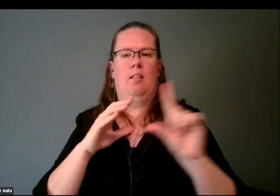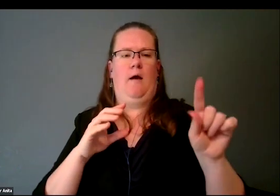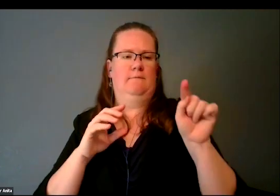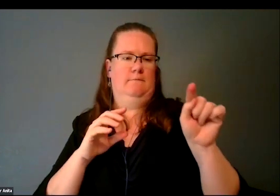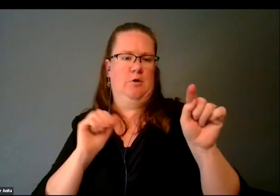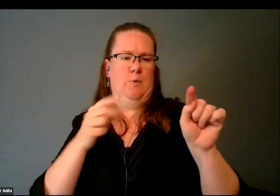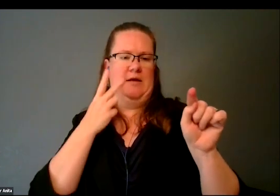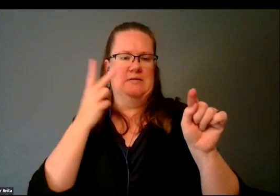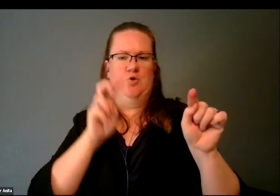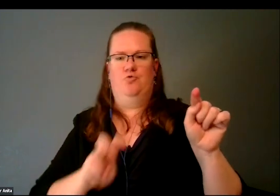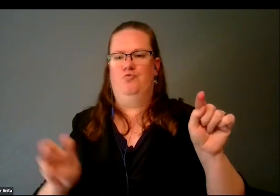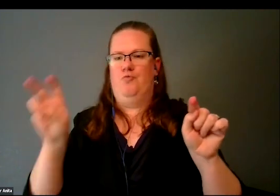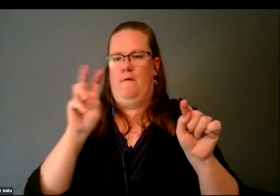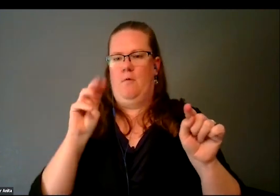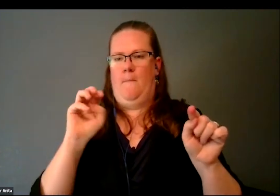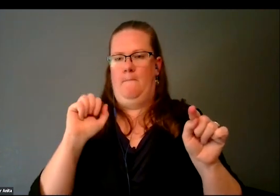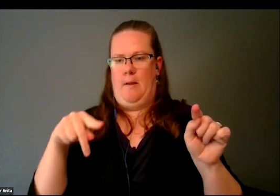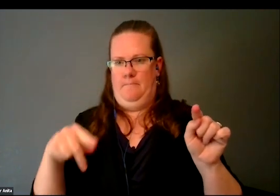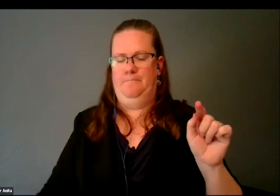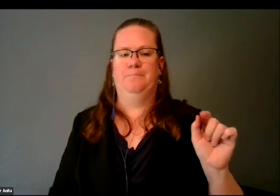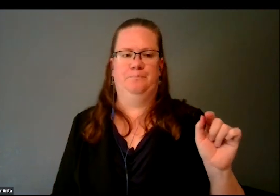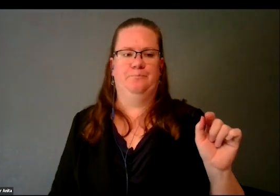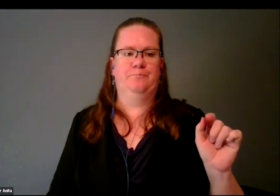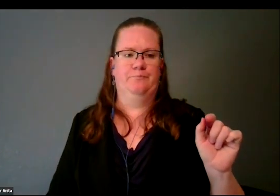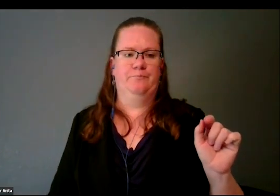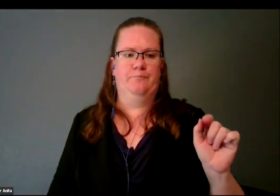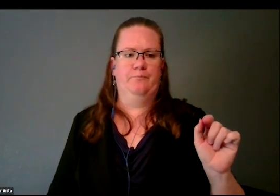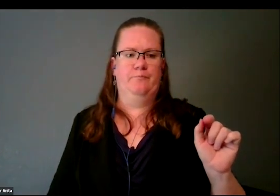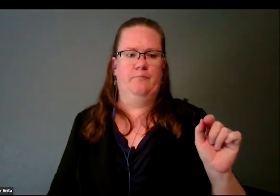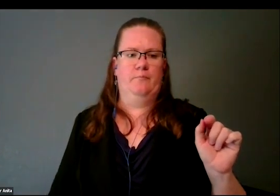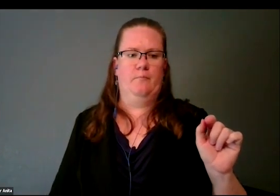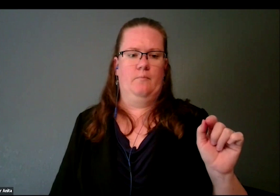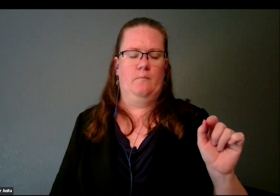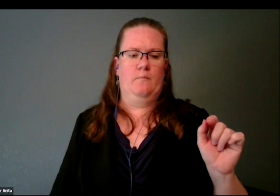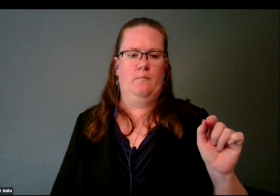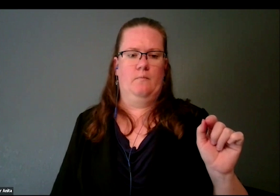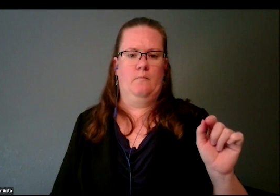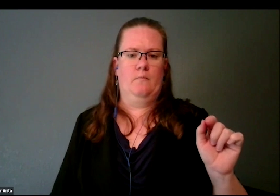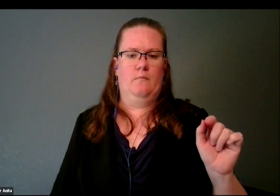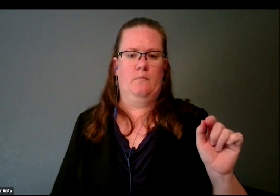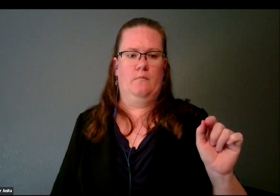This was adult student's path of travel from a bus